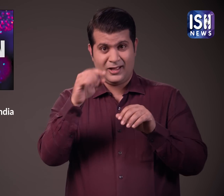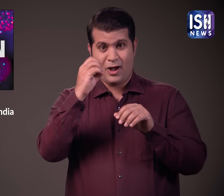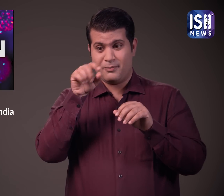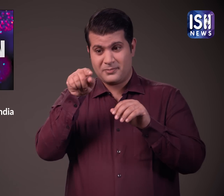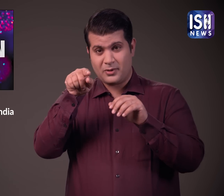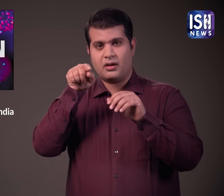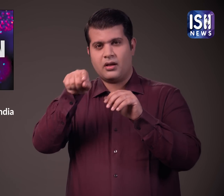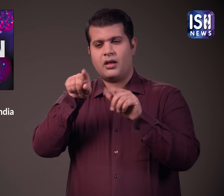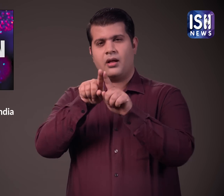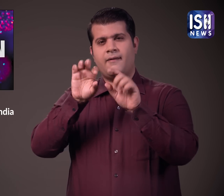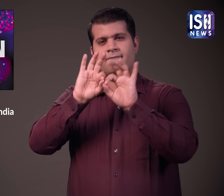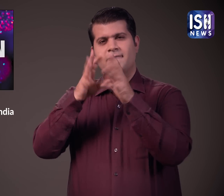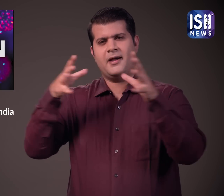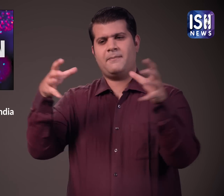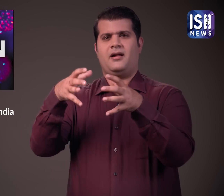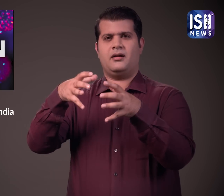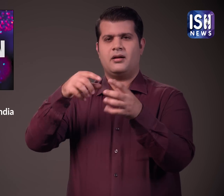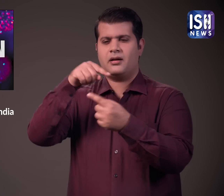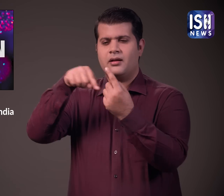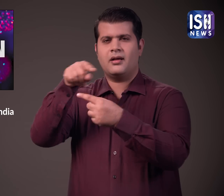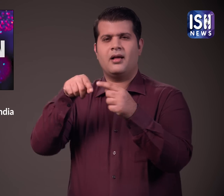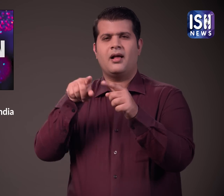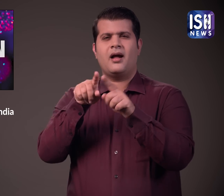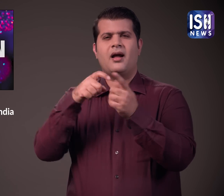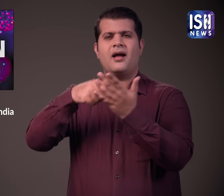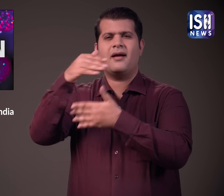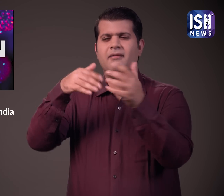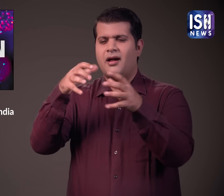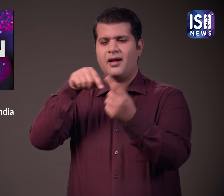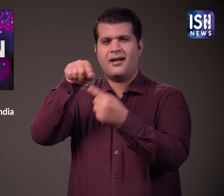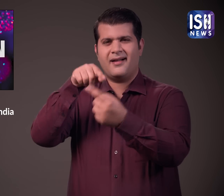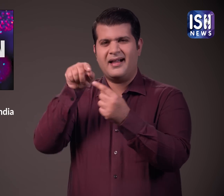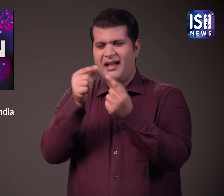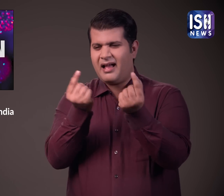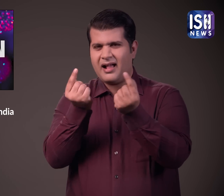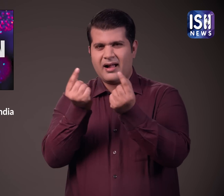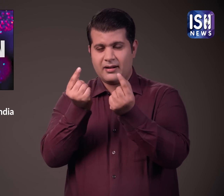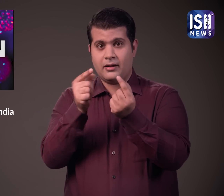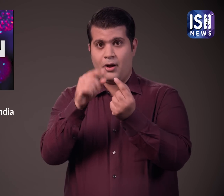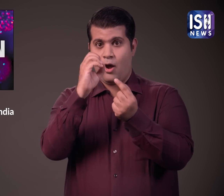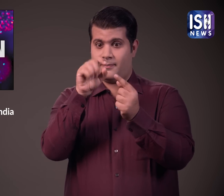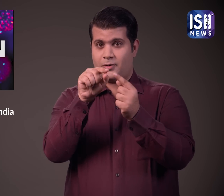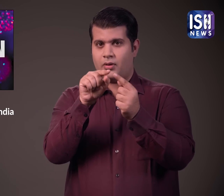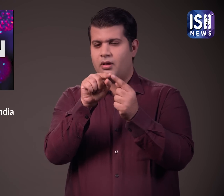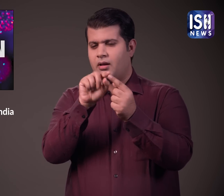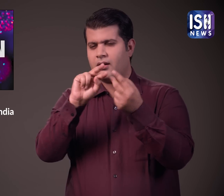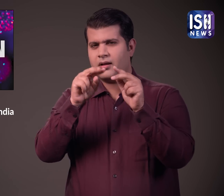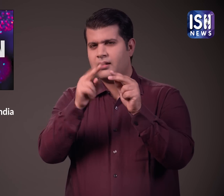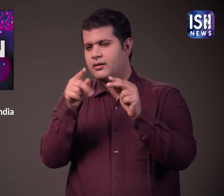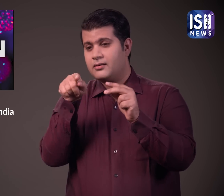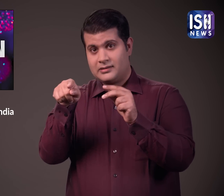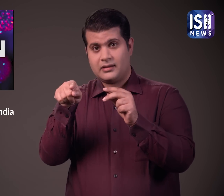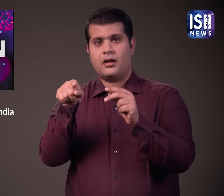Now many sub-variants have emerged from the Omicron family.